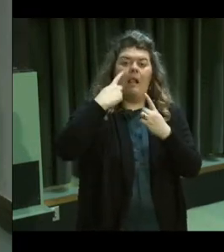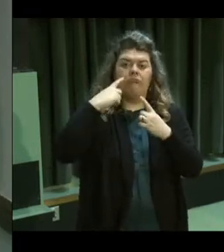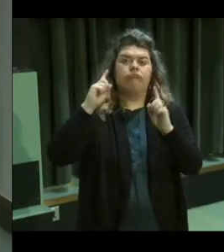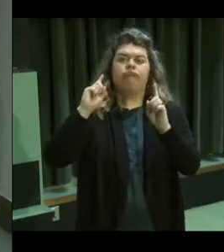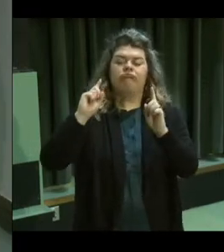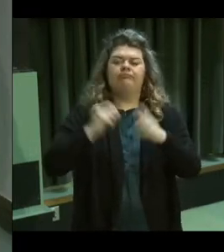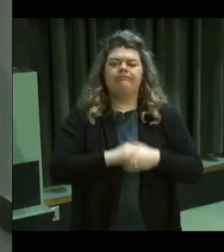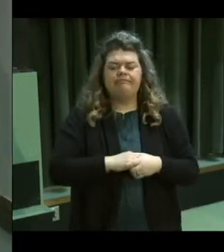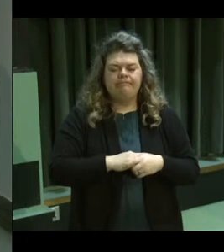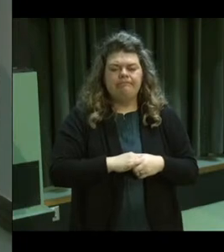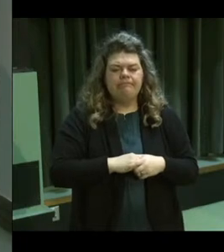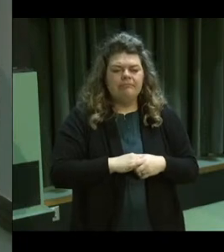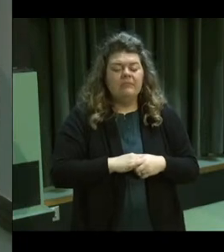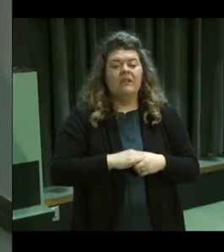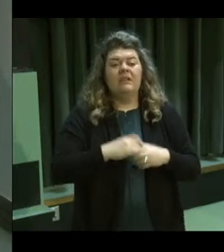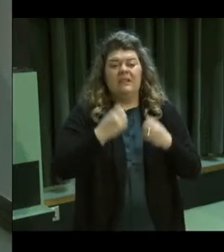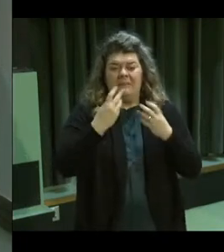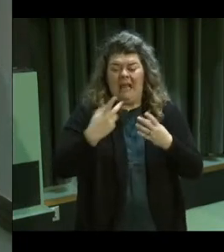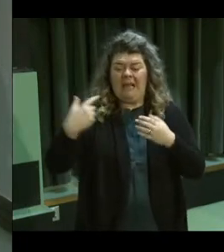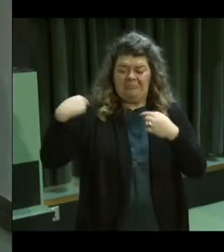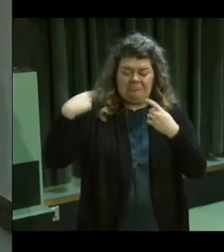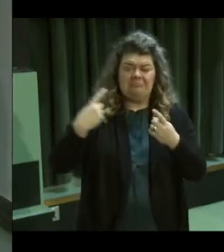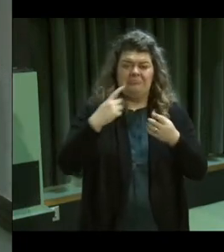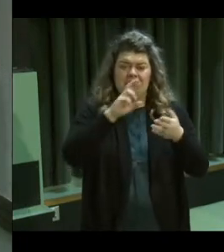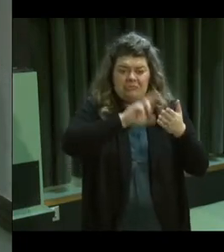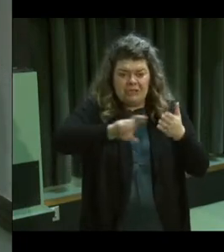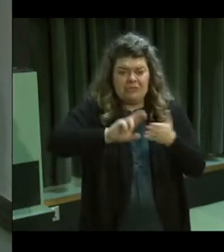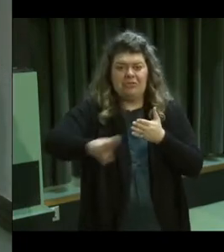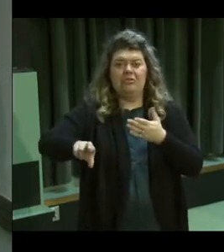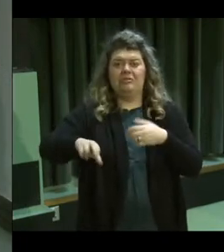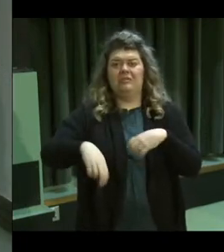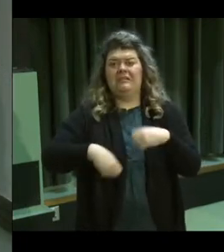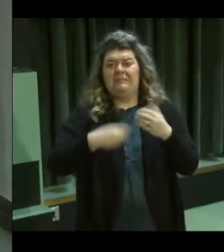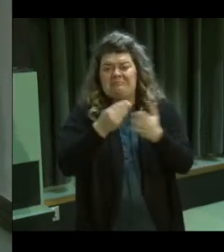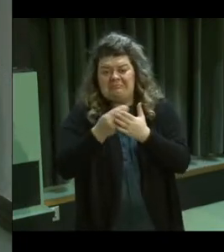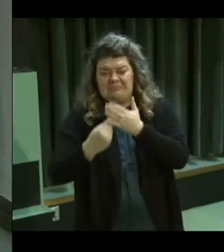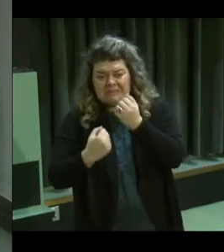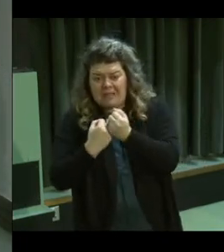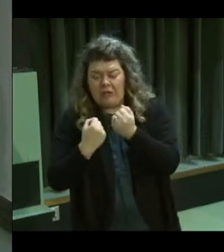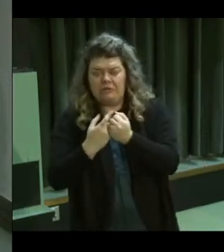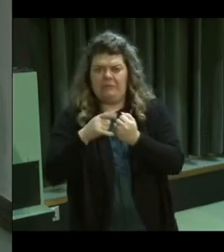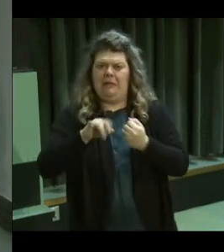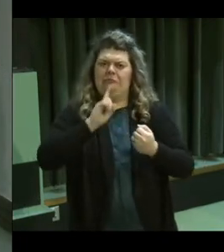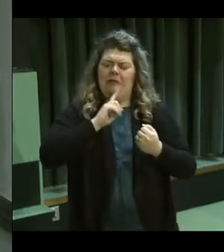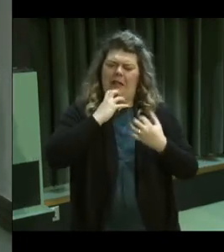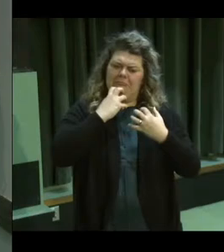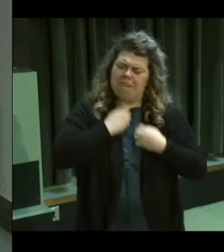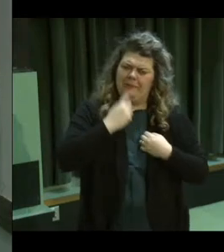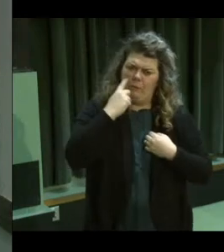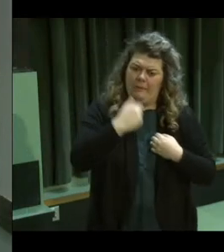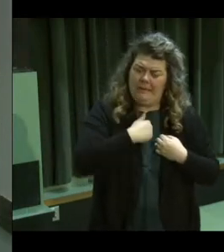research and scholarship applied